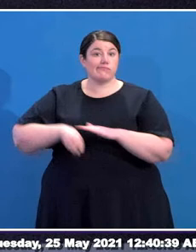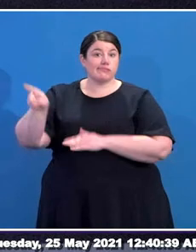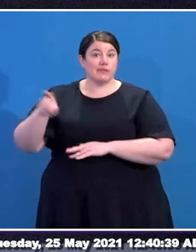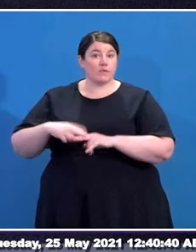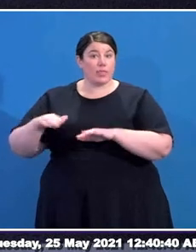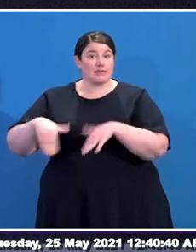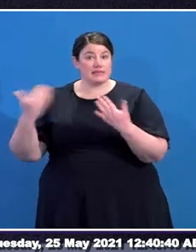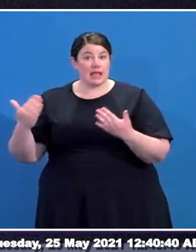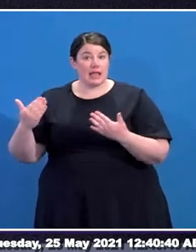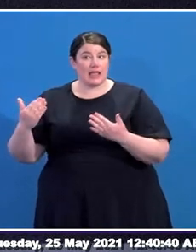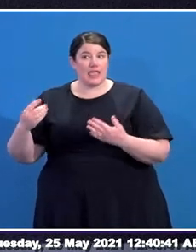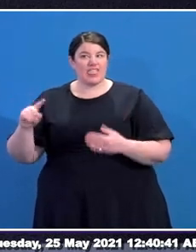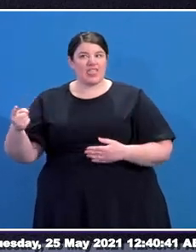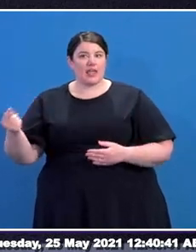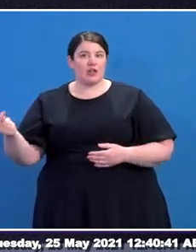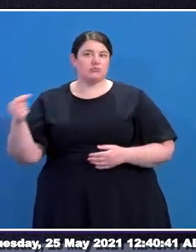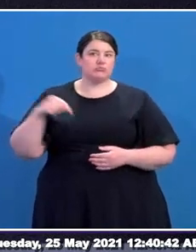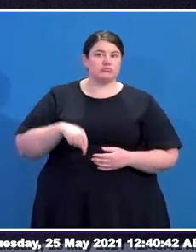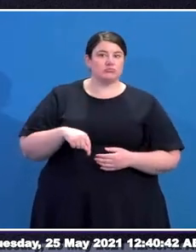at the end of the day and clocking off.